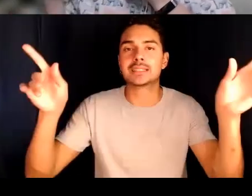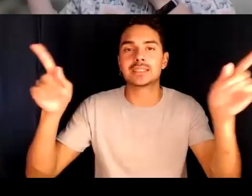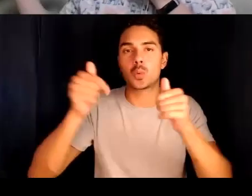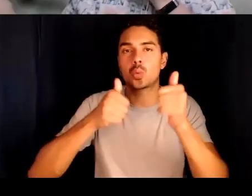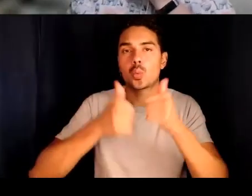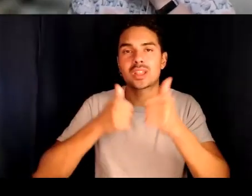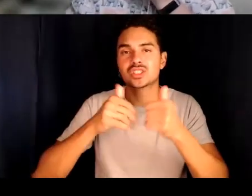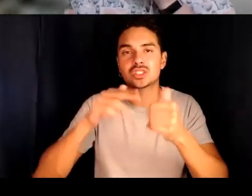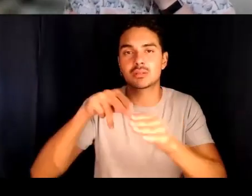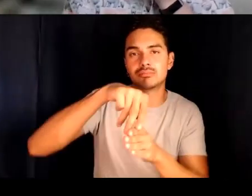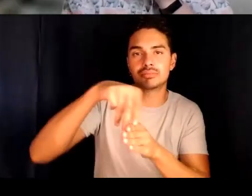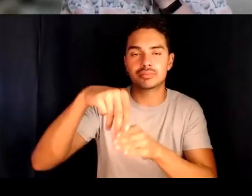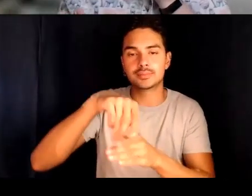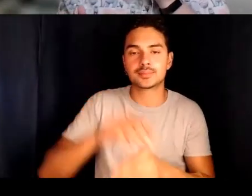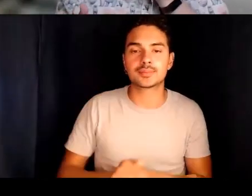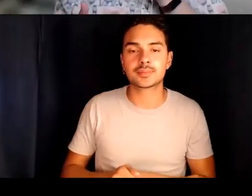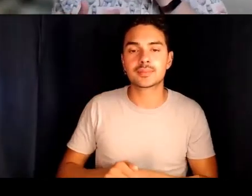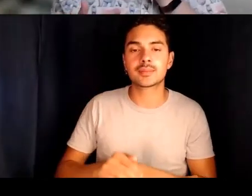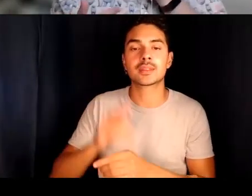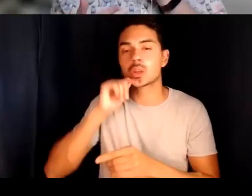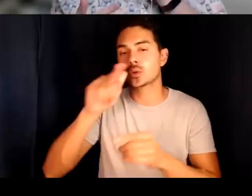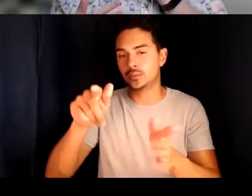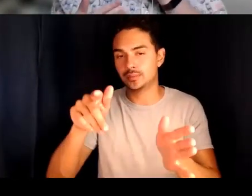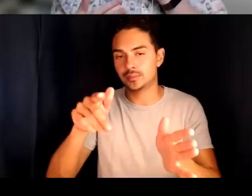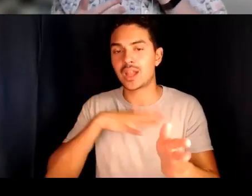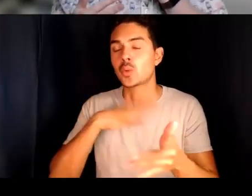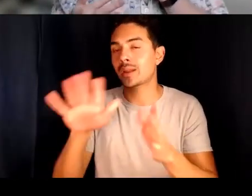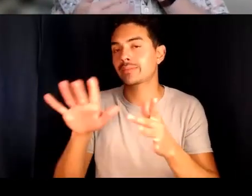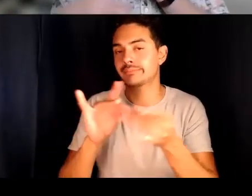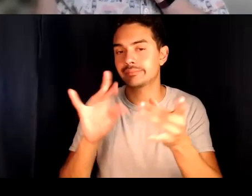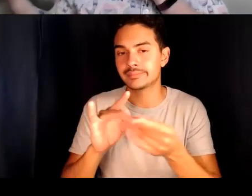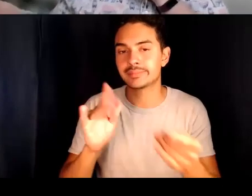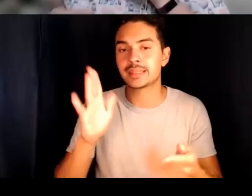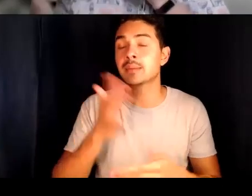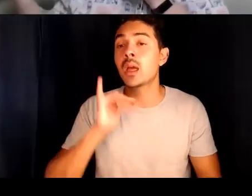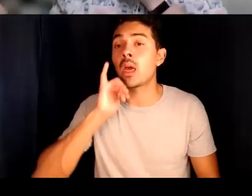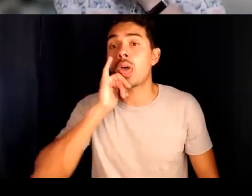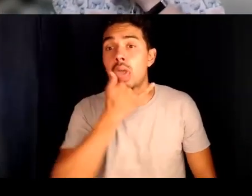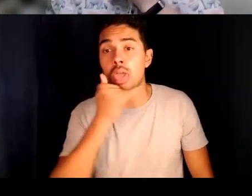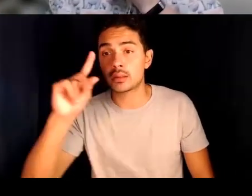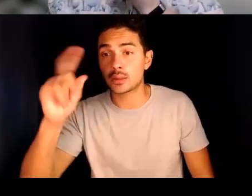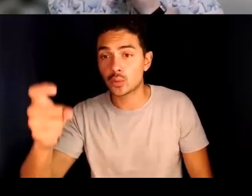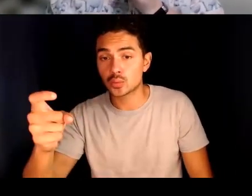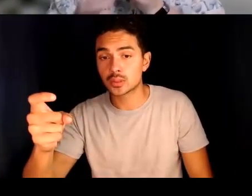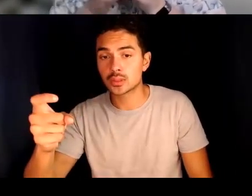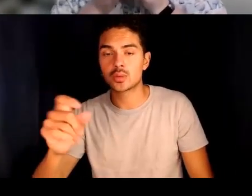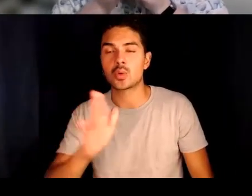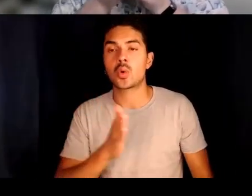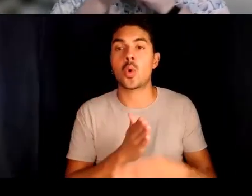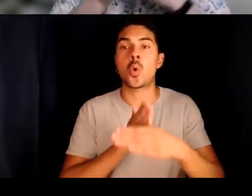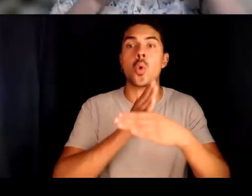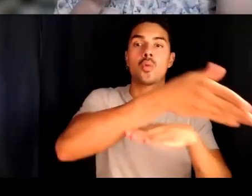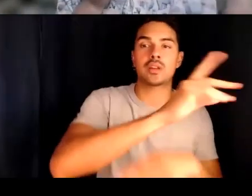misdiagnosis or overdiagnosis. So, you know, depending on what your role is,